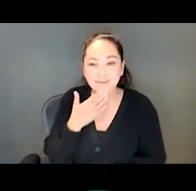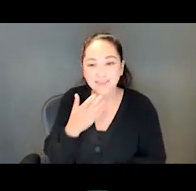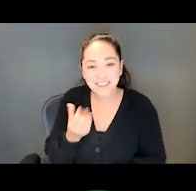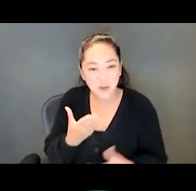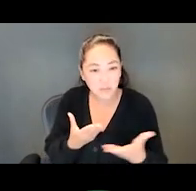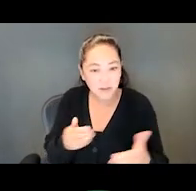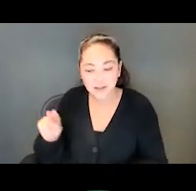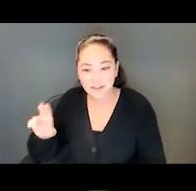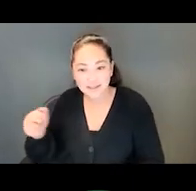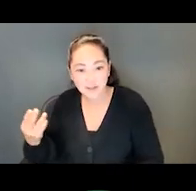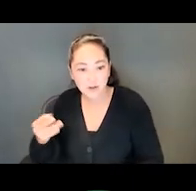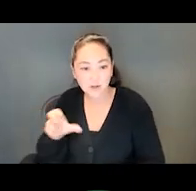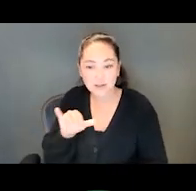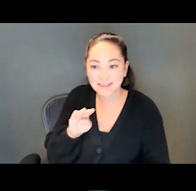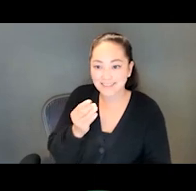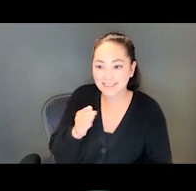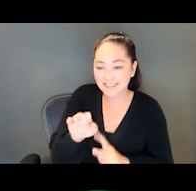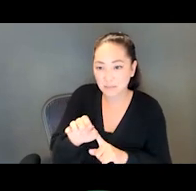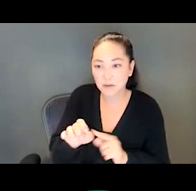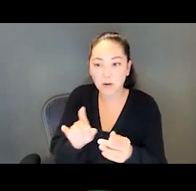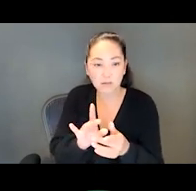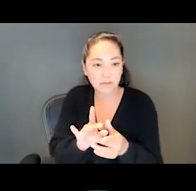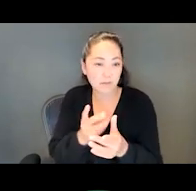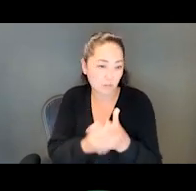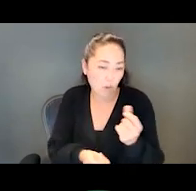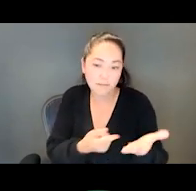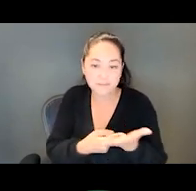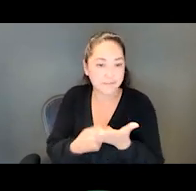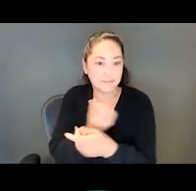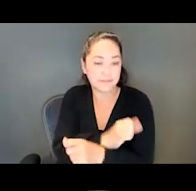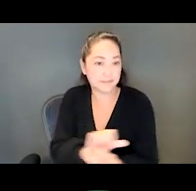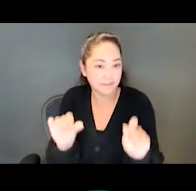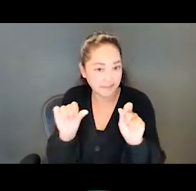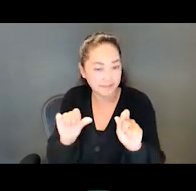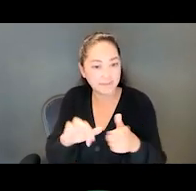Exceptibility but also inclusion in a space for. For the for many disability communities